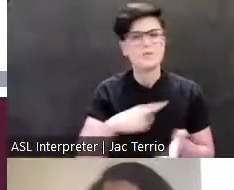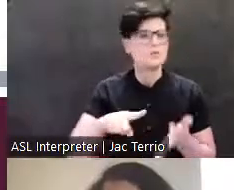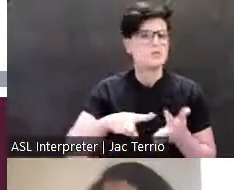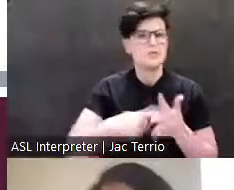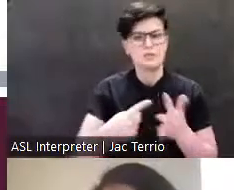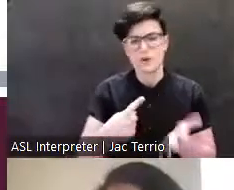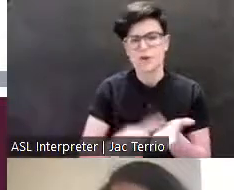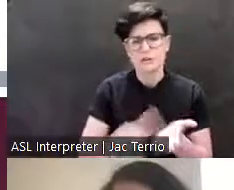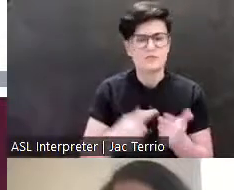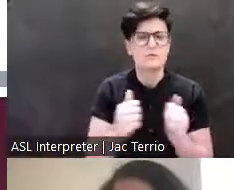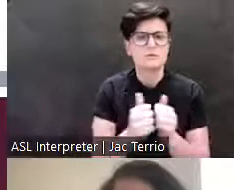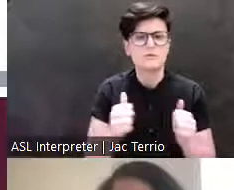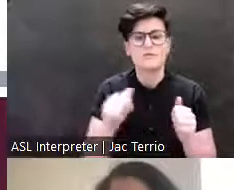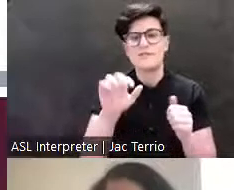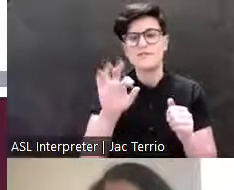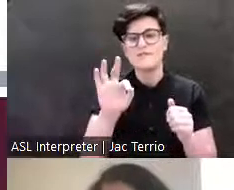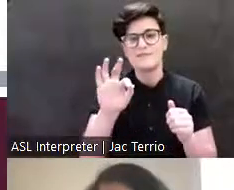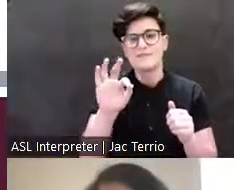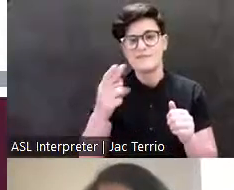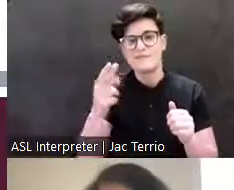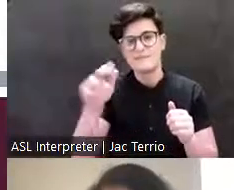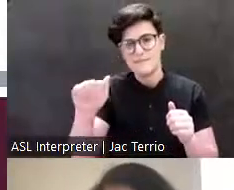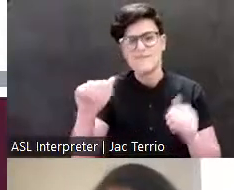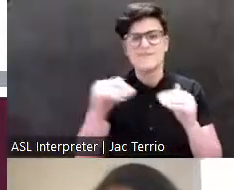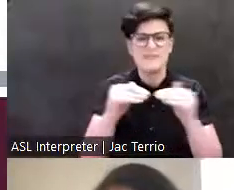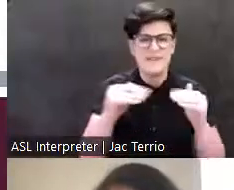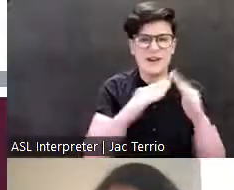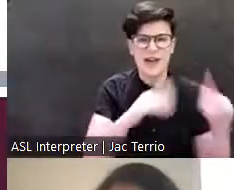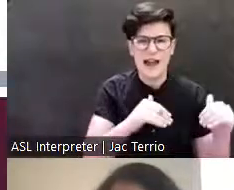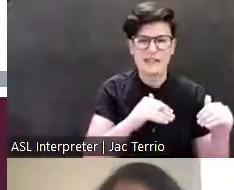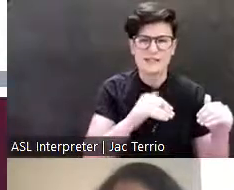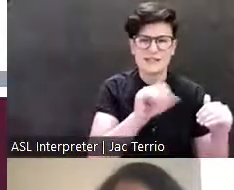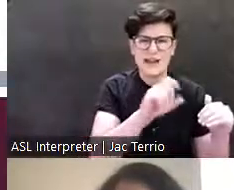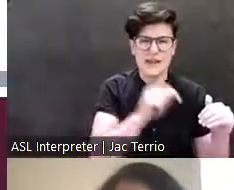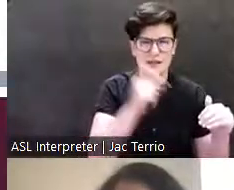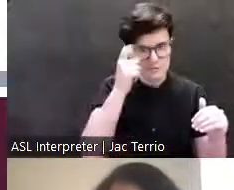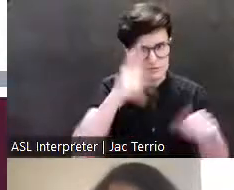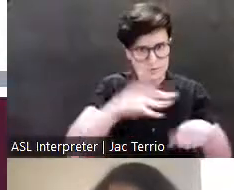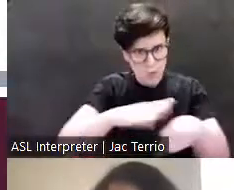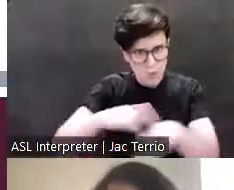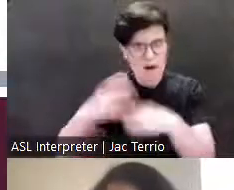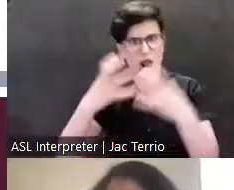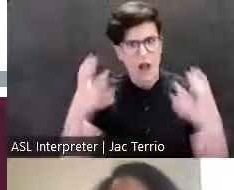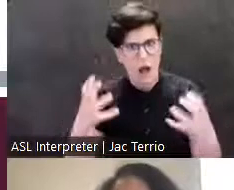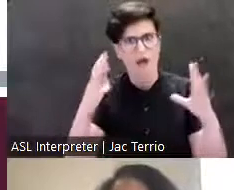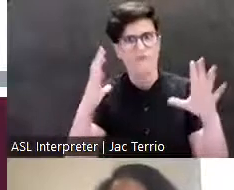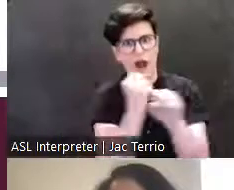act. We will call it FHA. There is a lot of acronym so hopefully that will become too confusing.